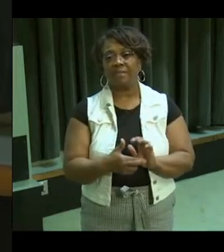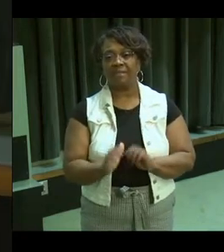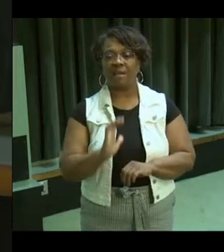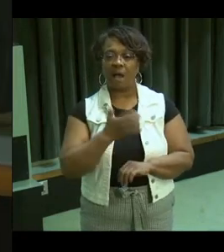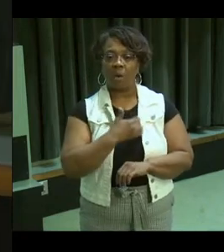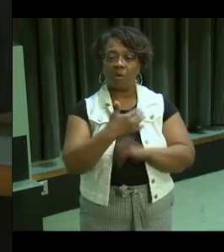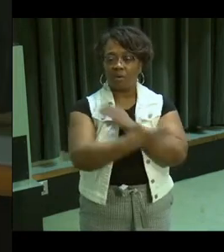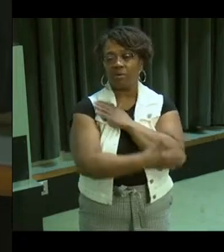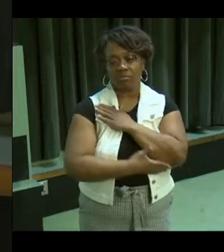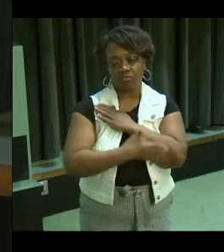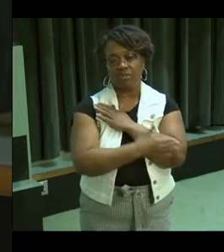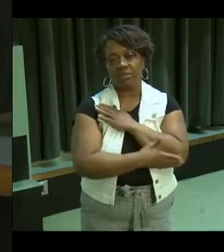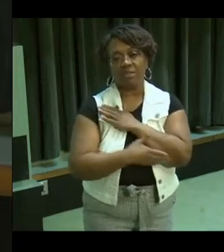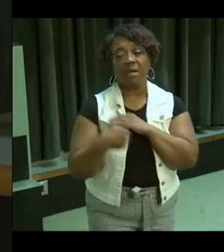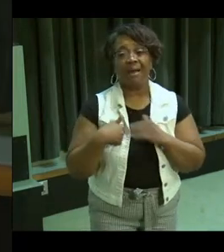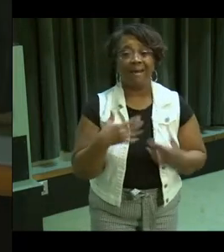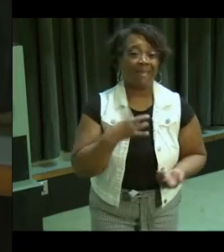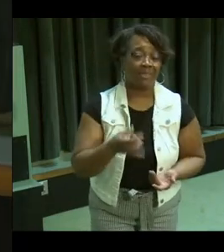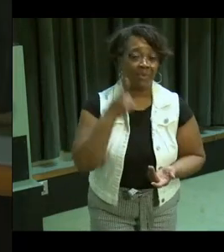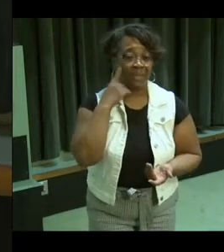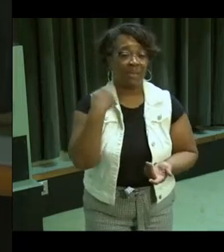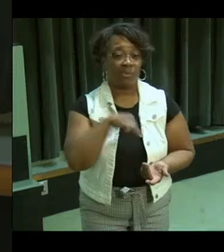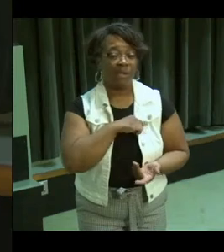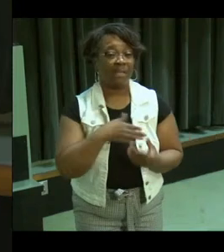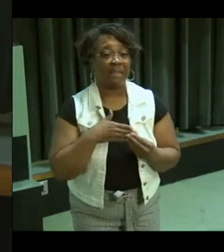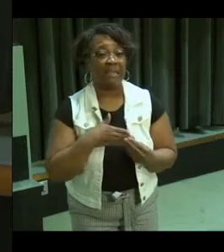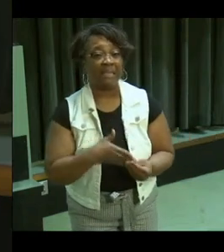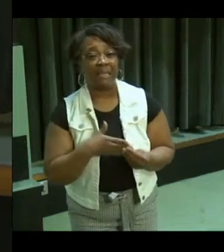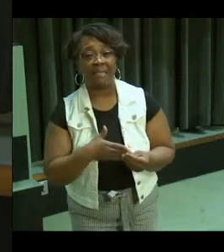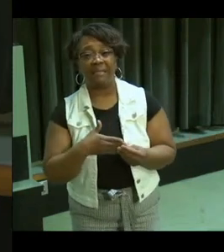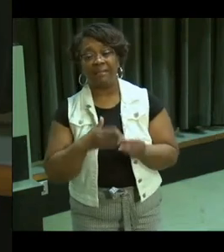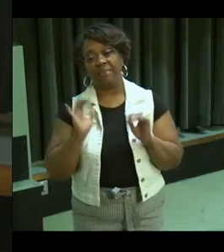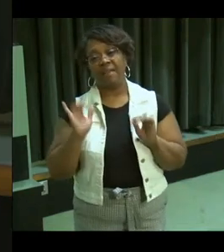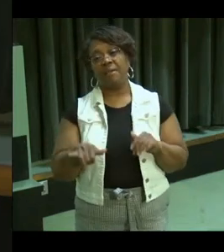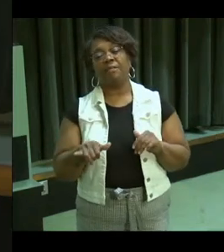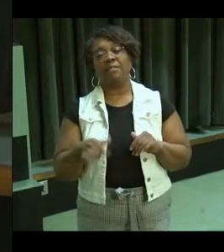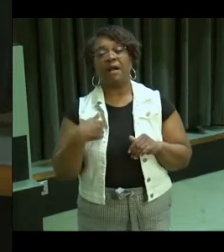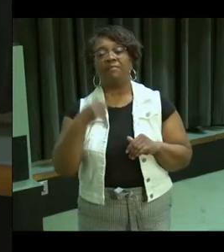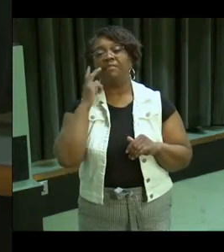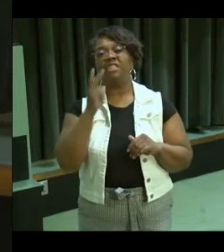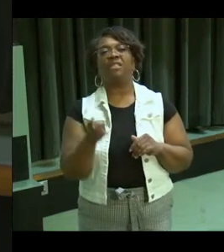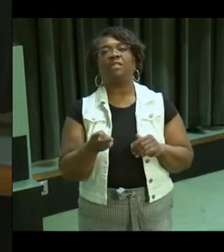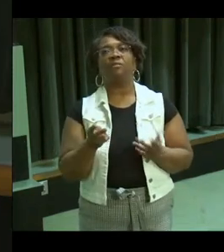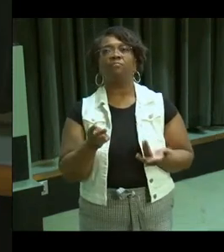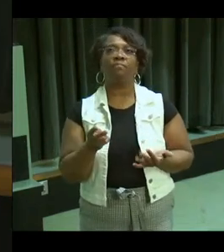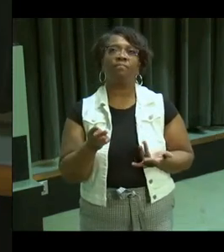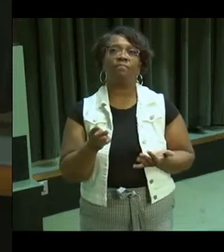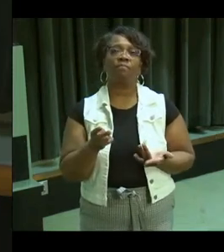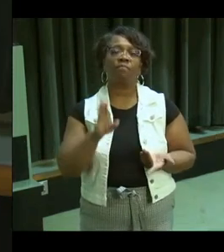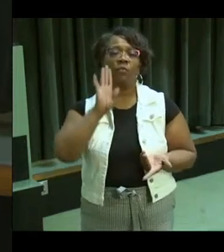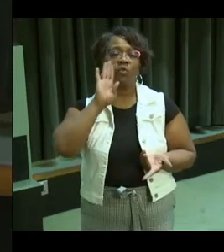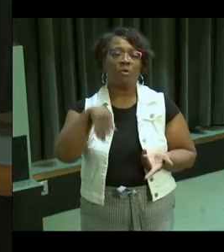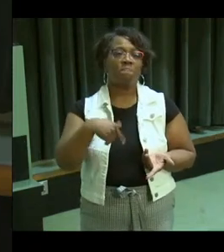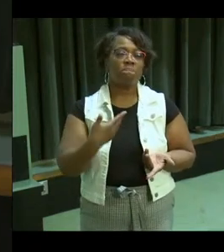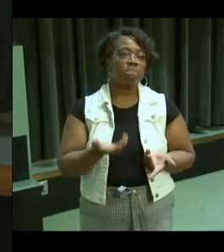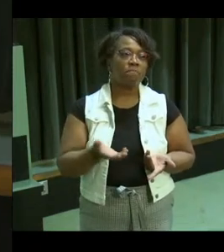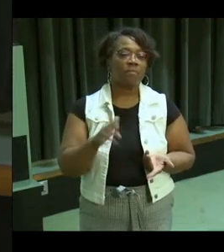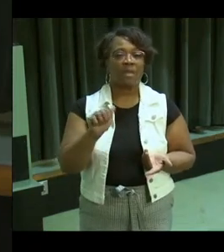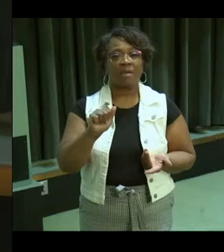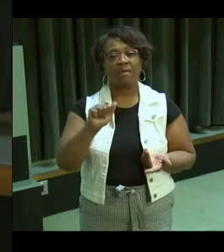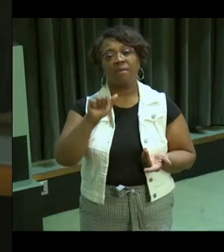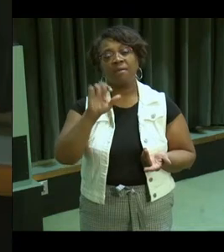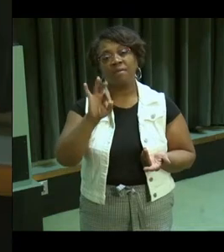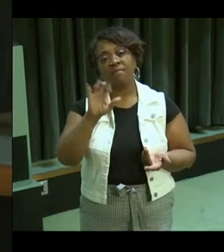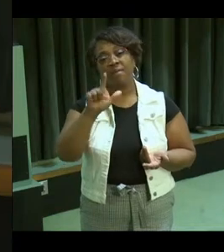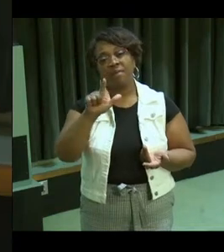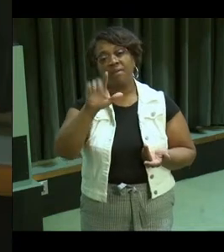as a country. I'd like to think